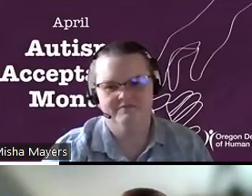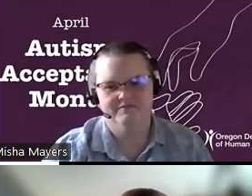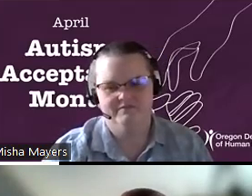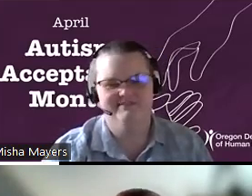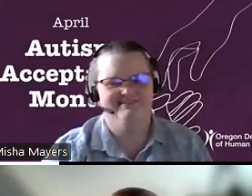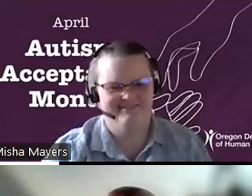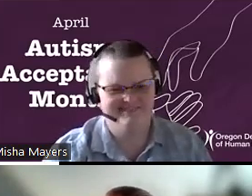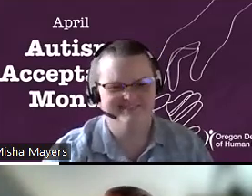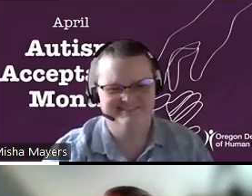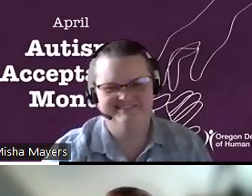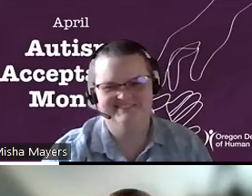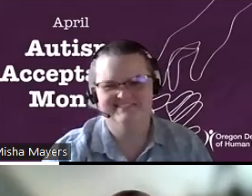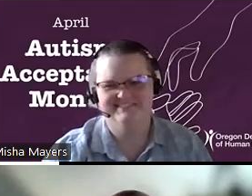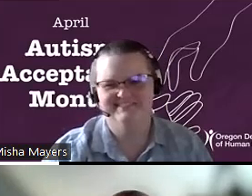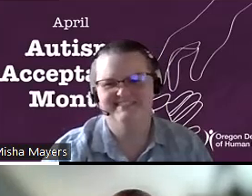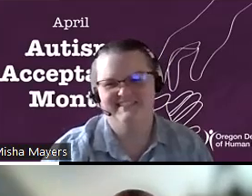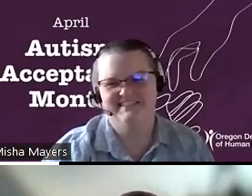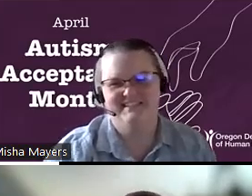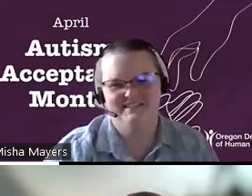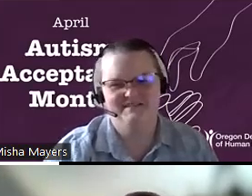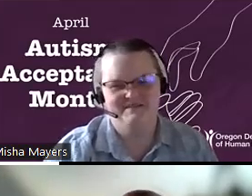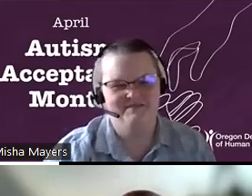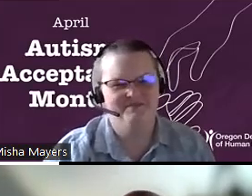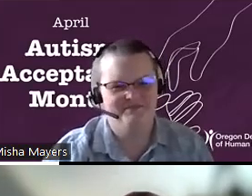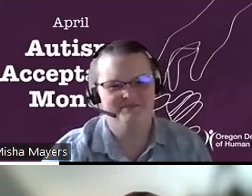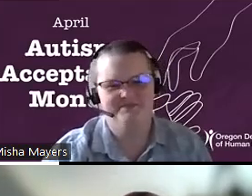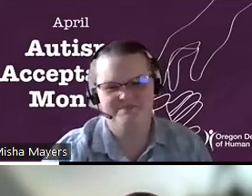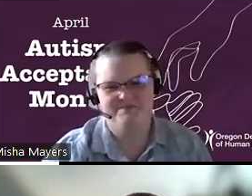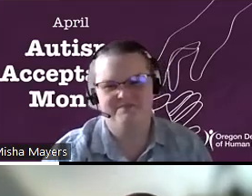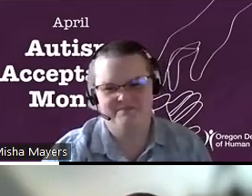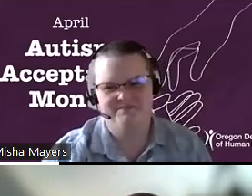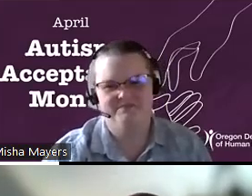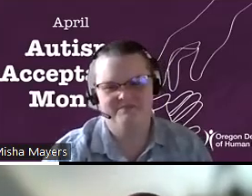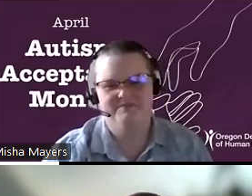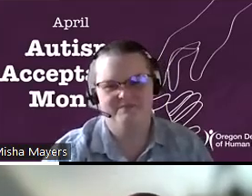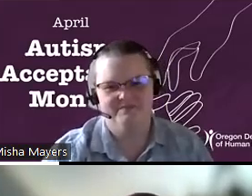ROUGH, SO WE KNOW THAT IT IS REALLY DIFFICULT TO HAVE THE CONCENTRATION THAT YOU NEED WHEN